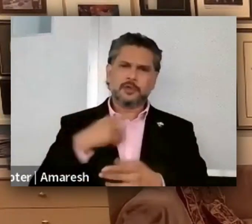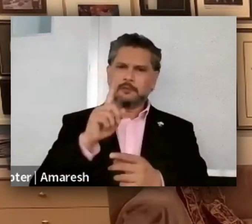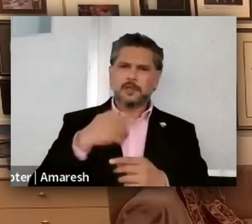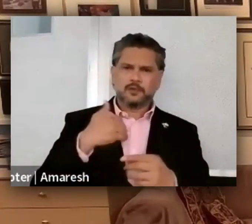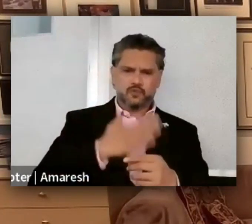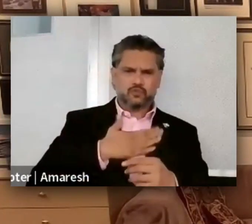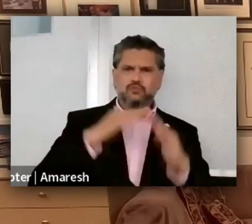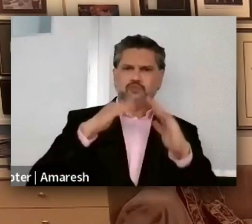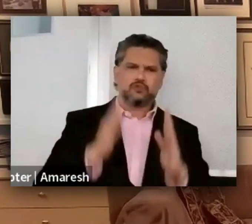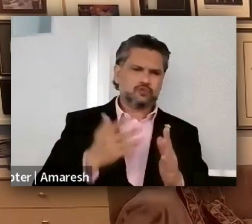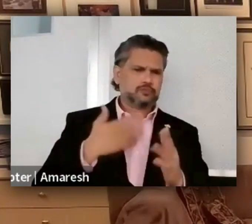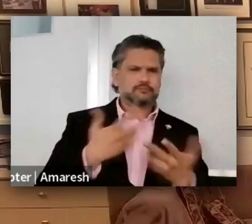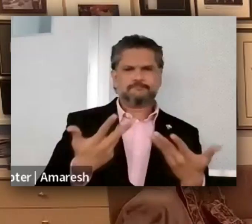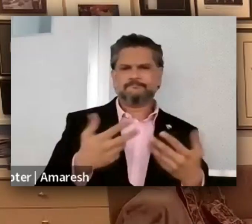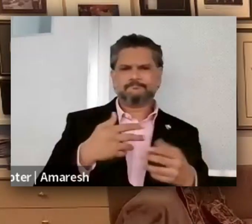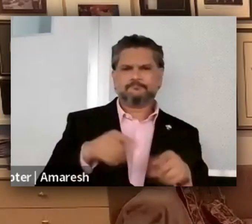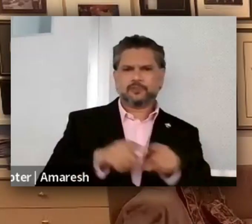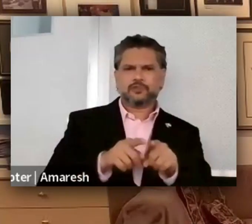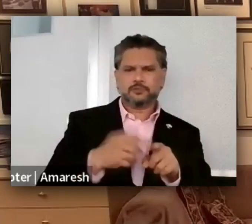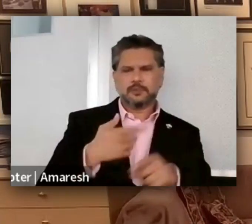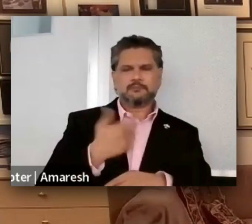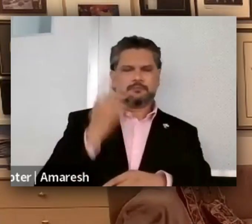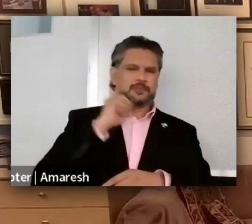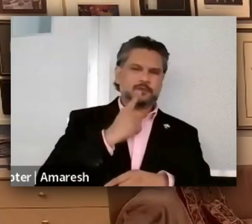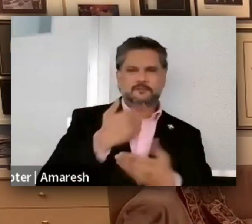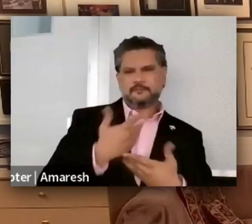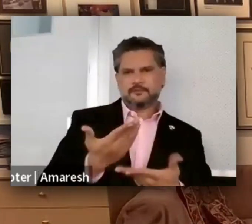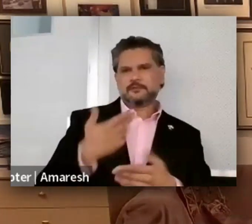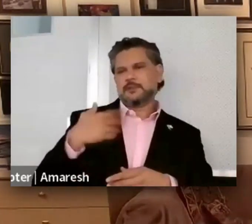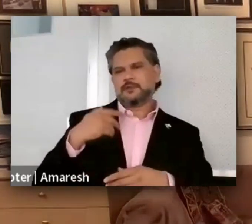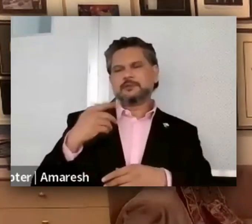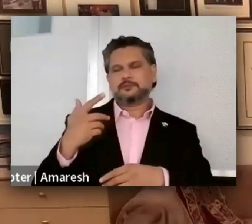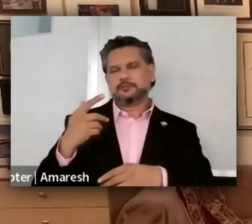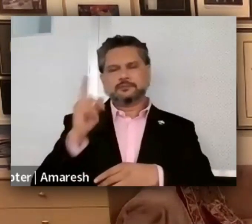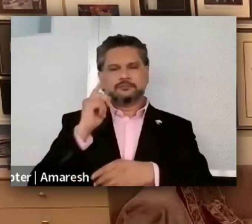But we use it all the time around our house because my wife and I both have hearing impairments.